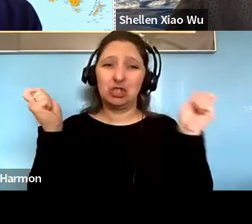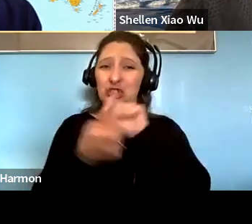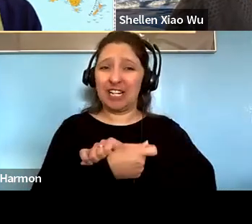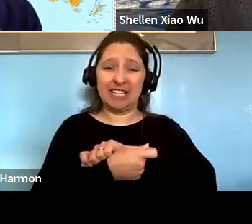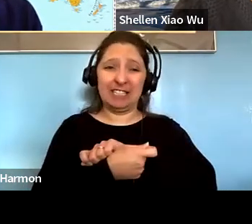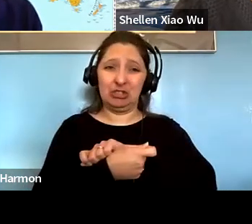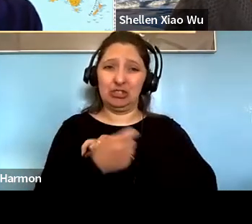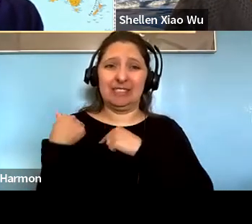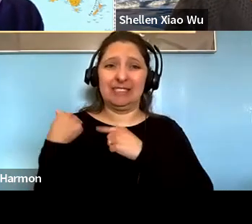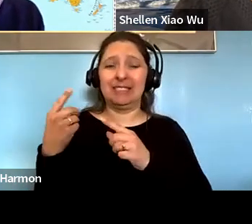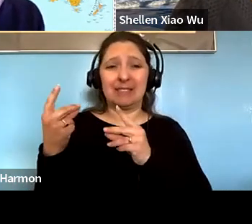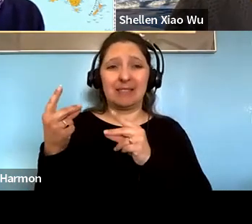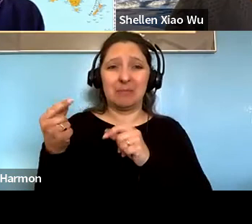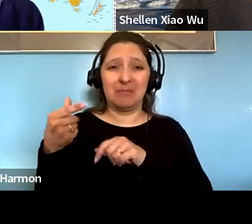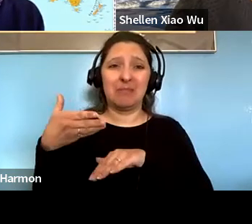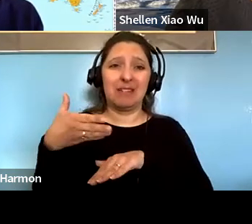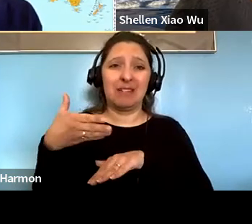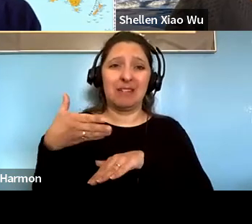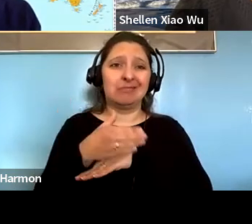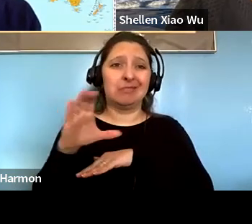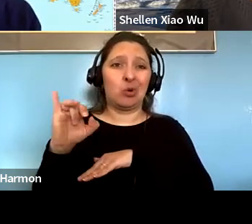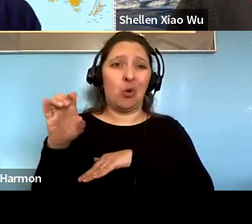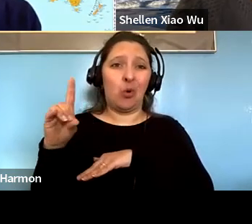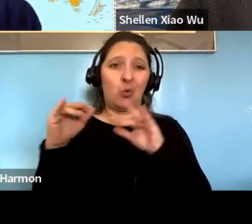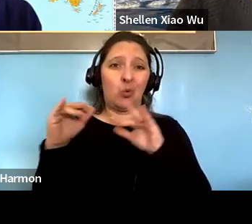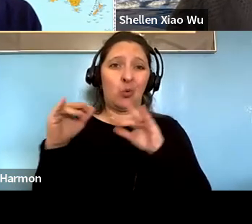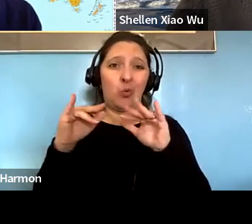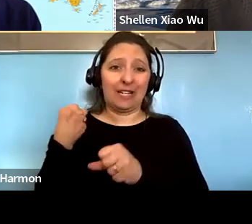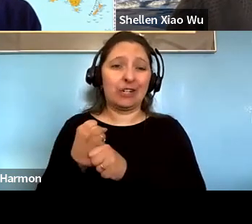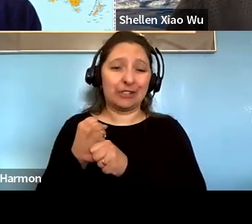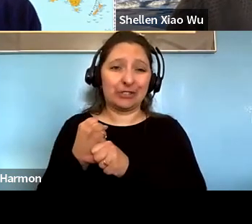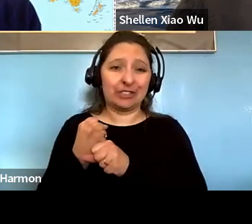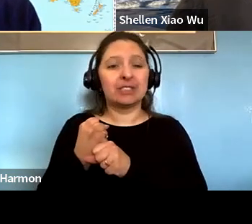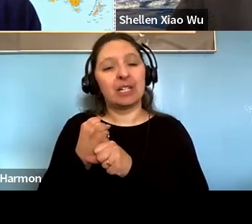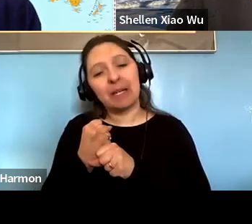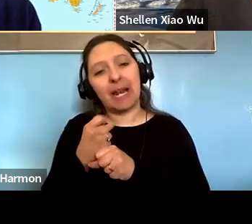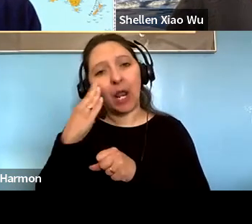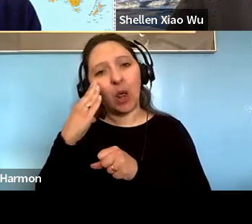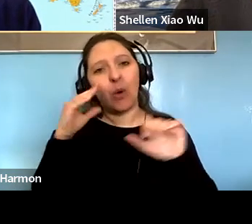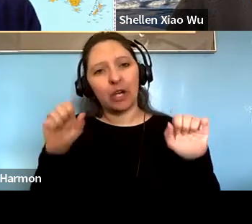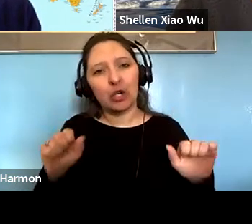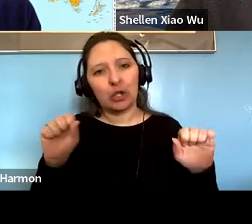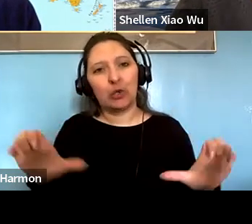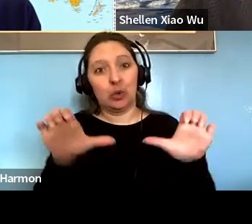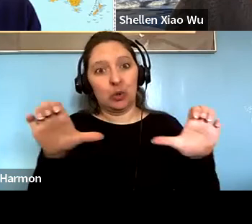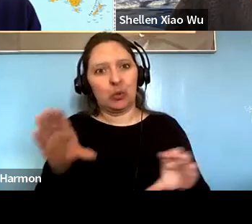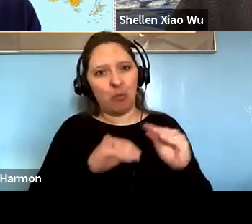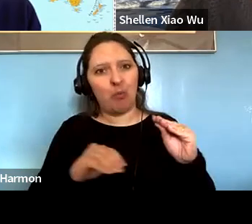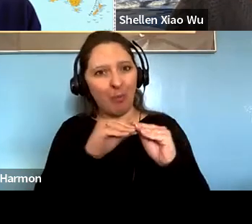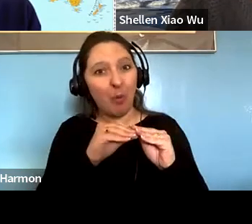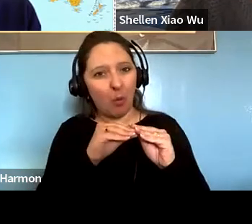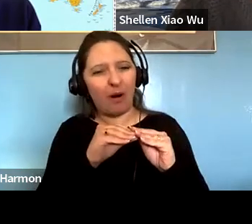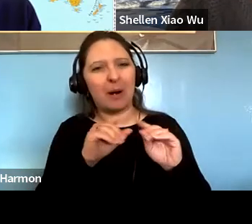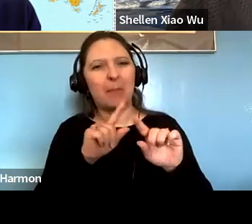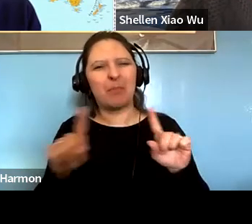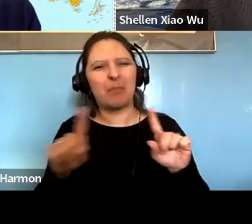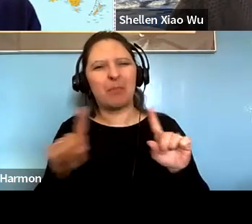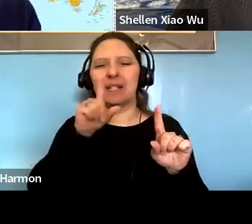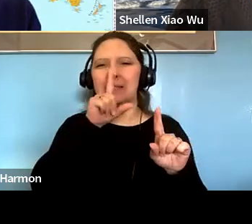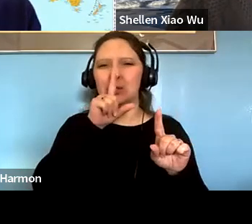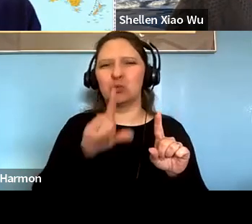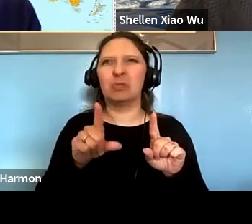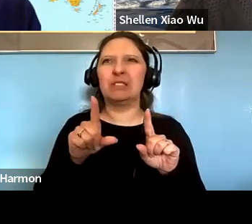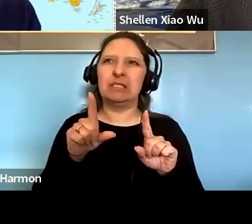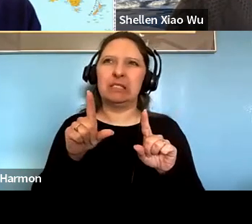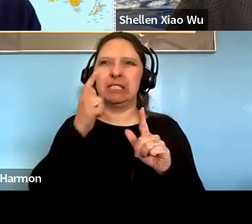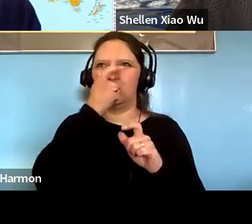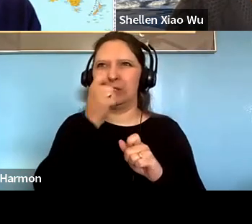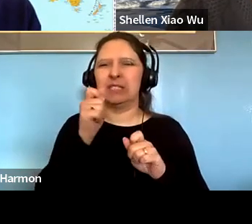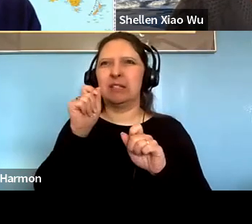Salvador Santino Regilme: And the, I think, ideally, I couldn't have done more to these decide, but I think it's interesting to look how culture of impunity can change, but I think it takes a lot of time.